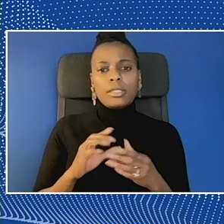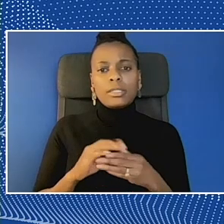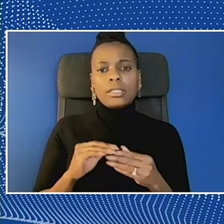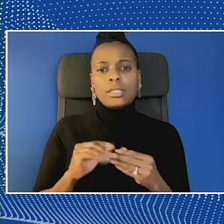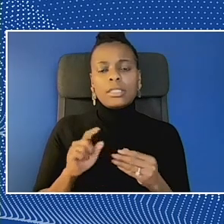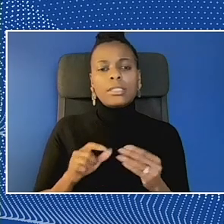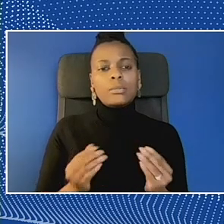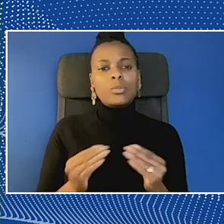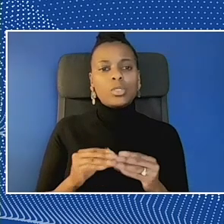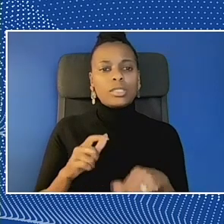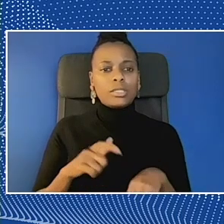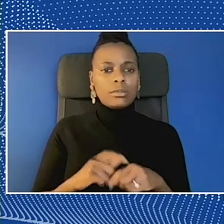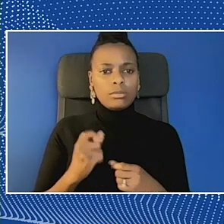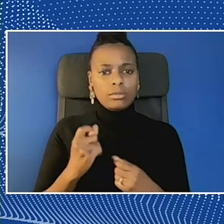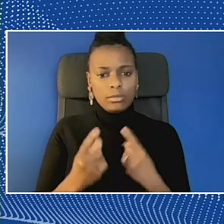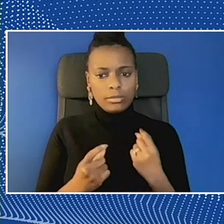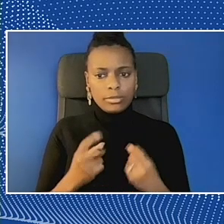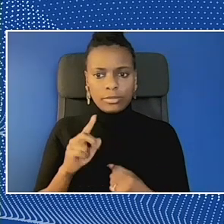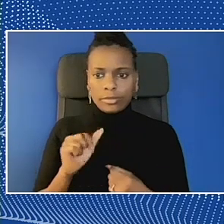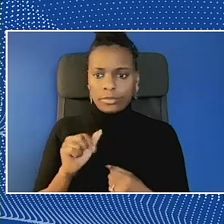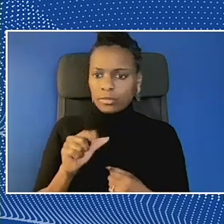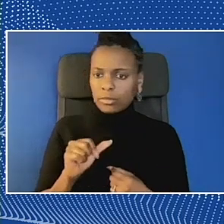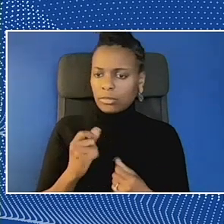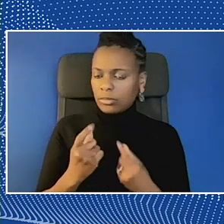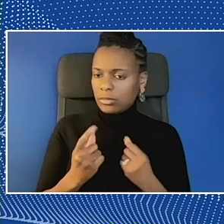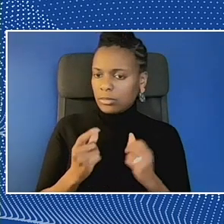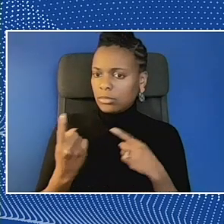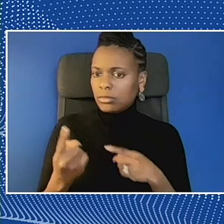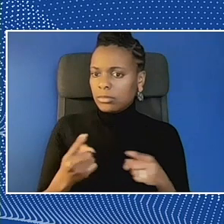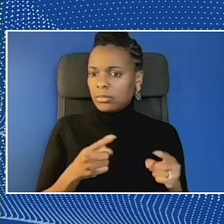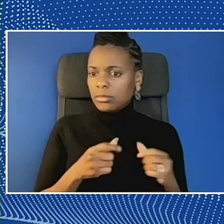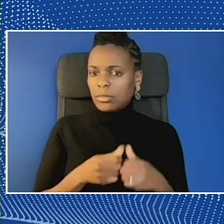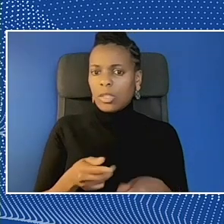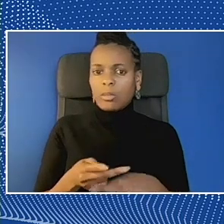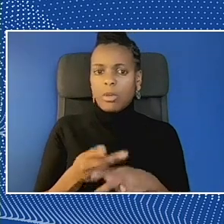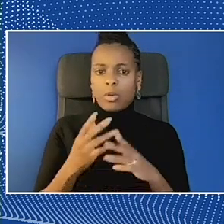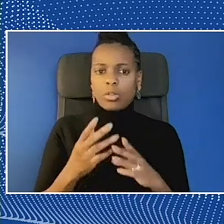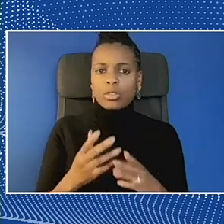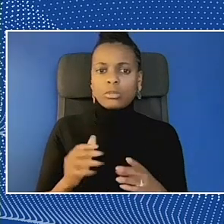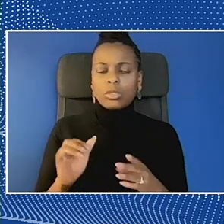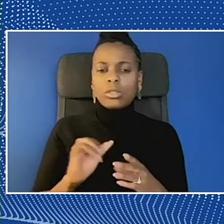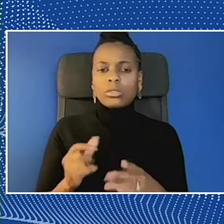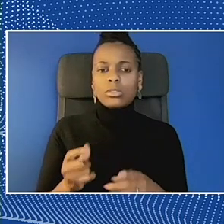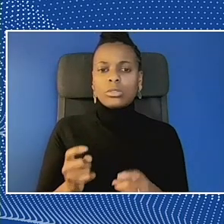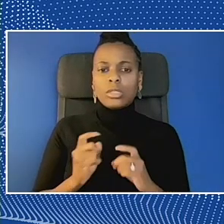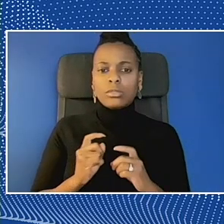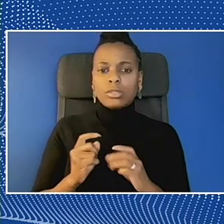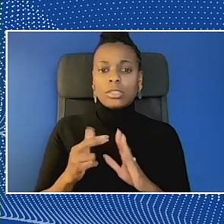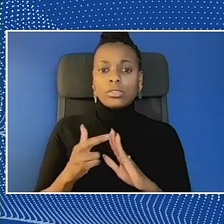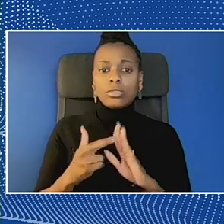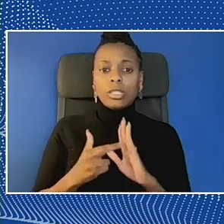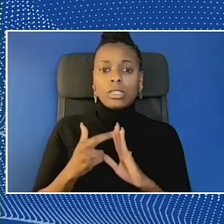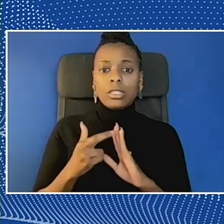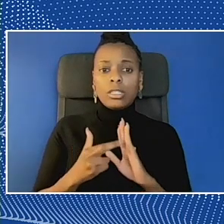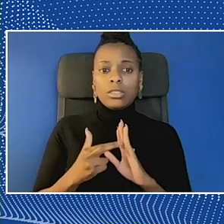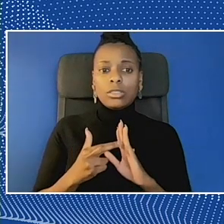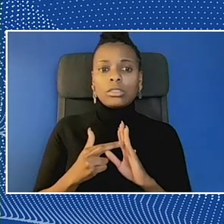understand what's happening with borrowers, but also gives us regulation that really accomplishes the goal of